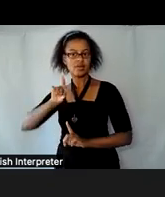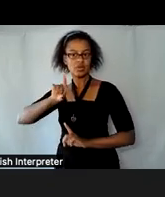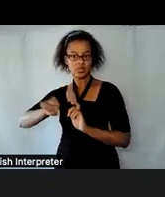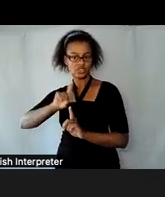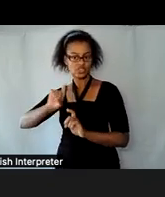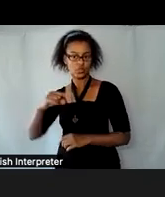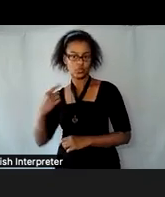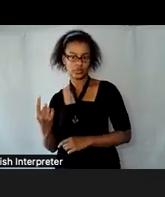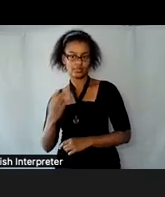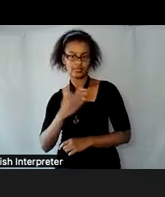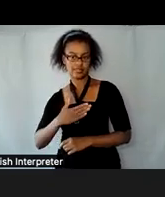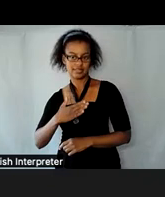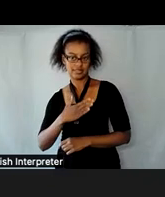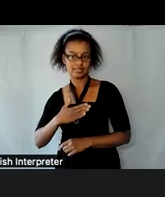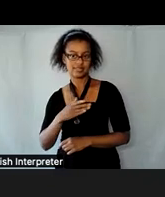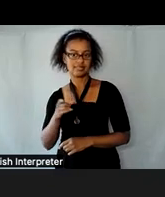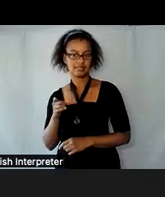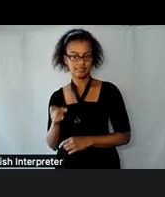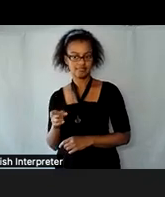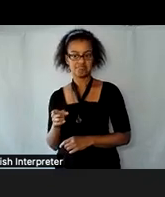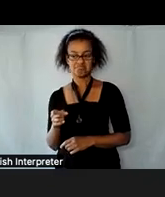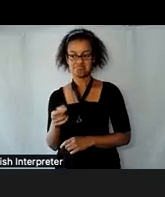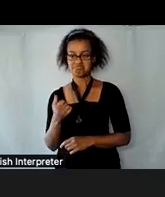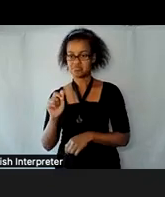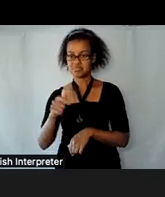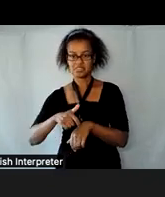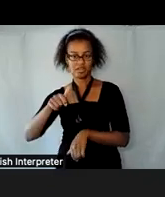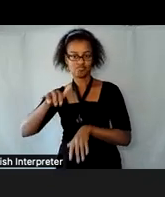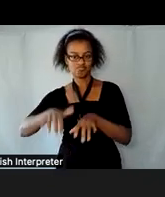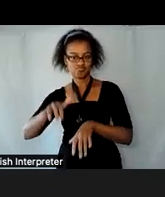that you're very welcome to put in the chat as they come to mind.